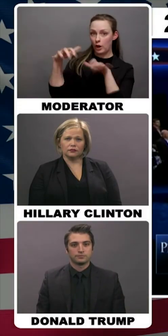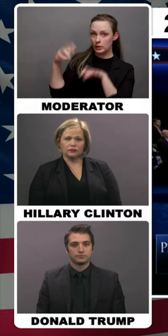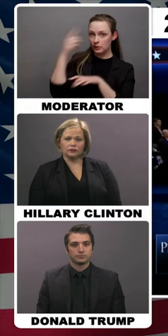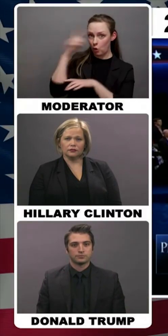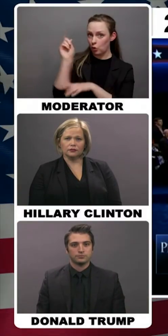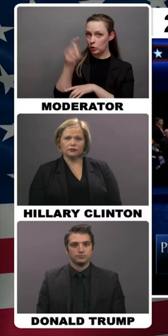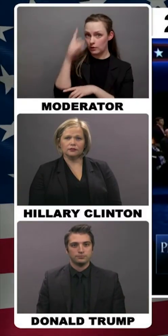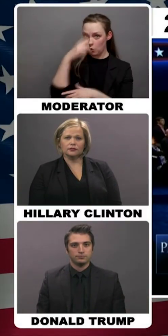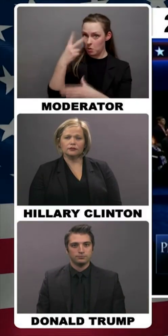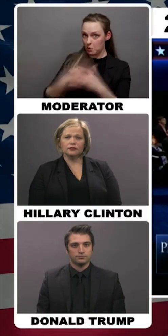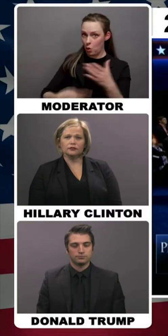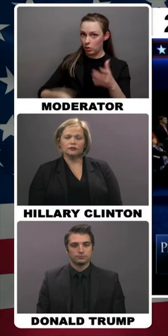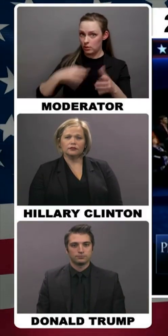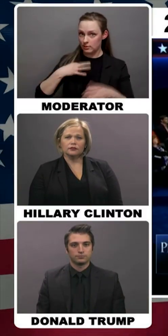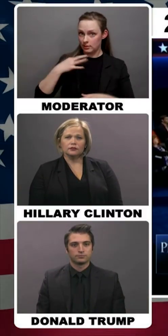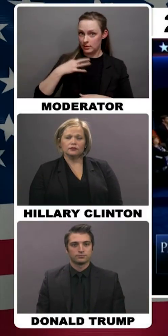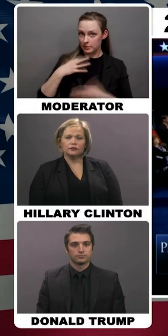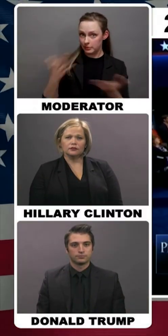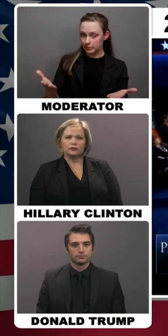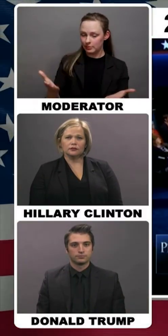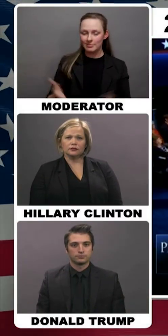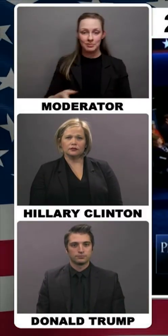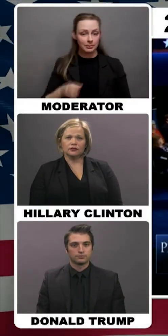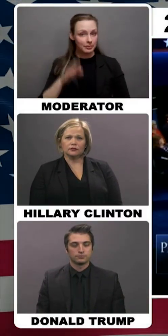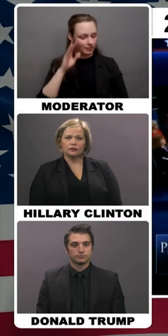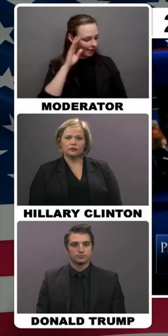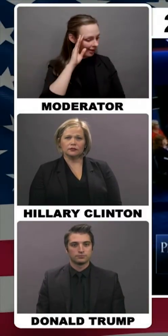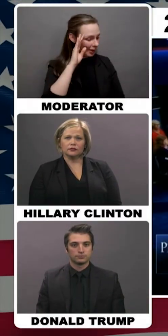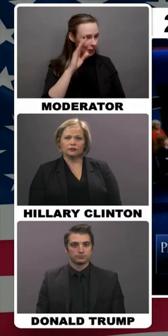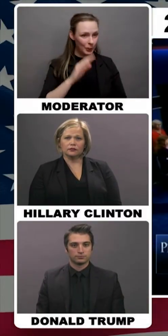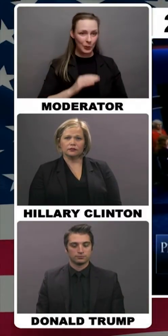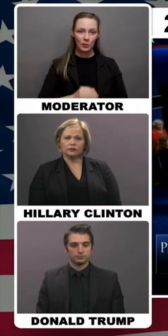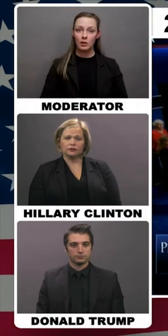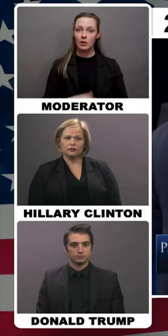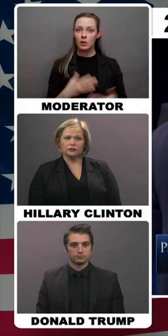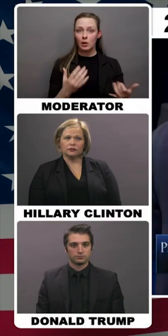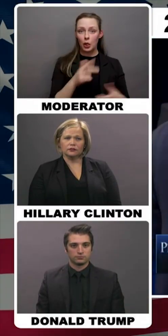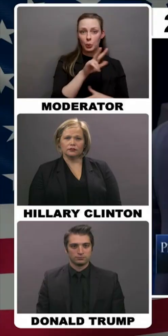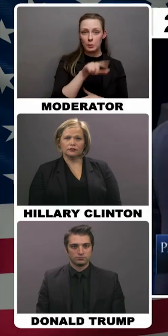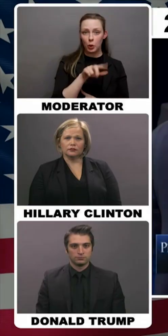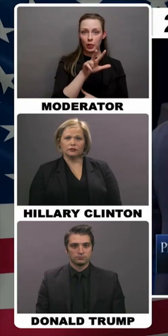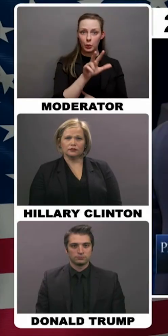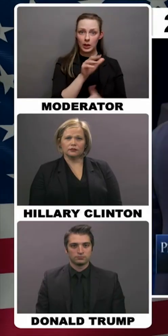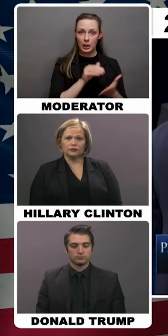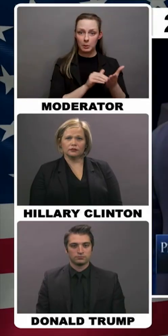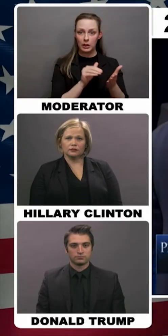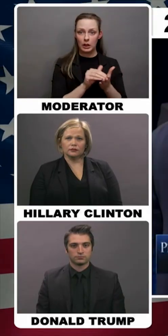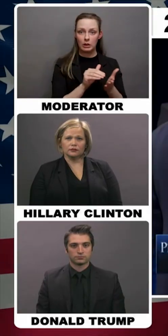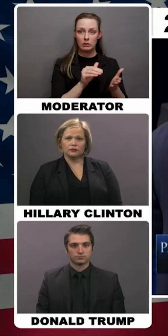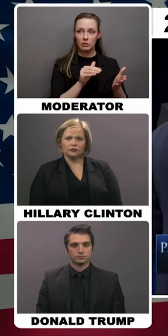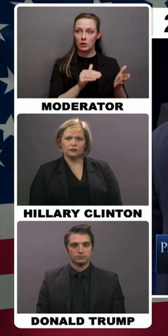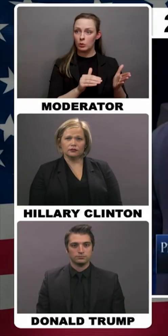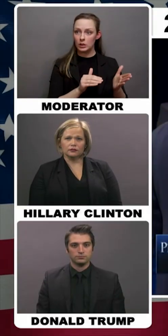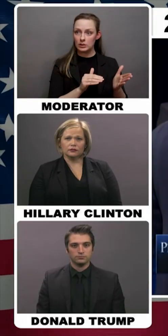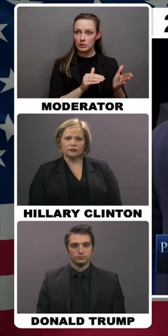Hi. There are 3.3 million Muslims in the United States, and I'm one of them. You've mentioned working with Muslim nations,